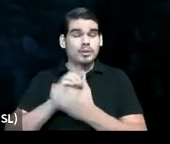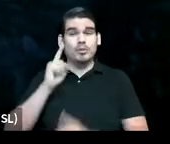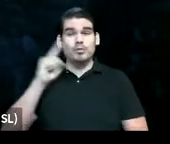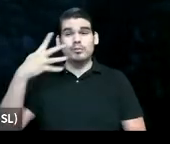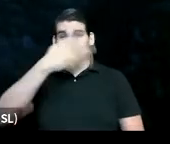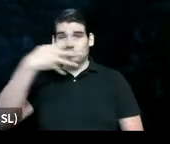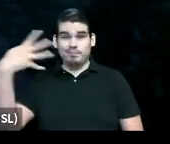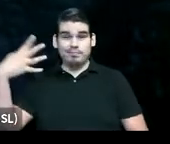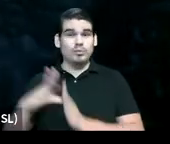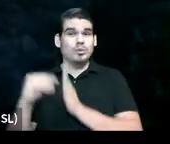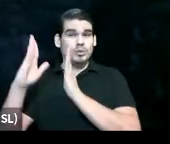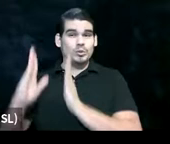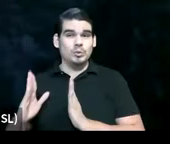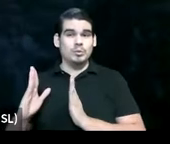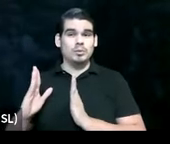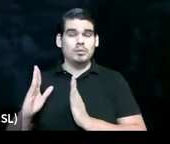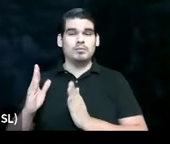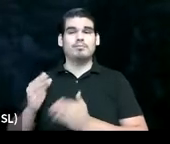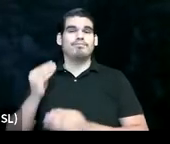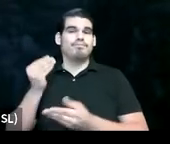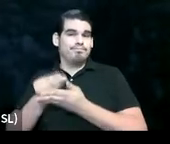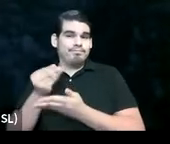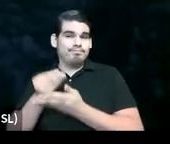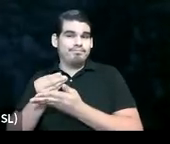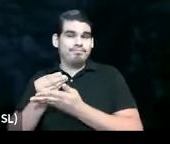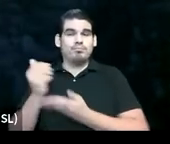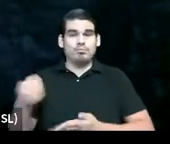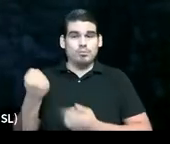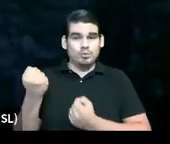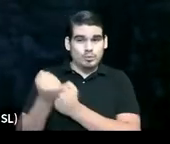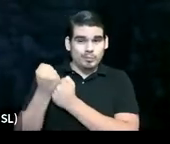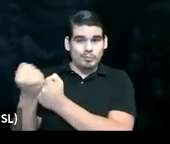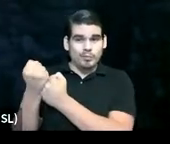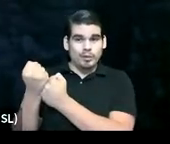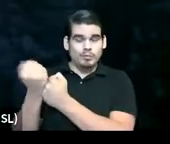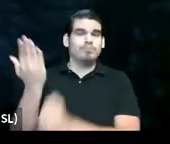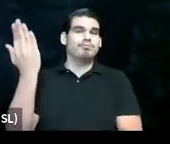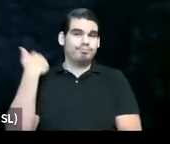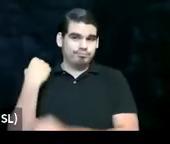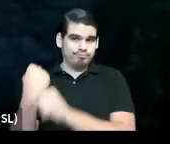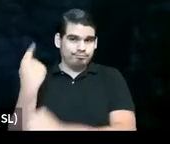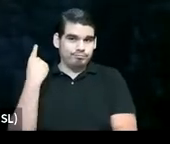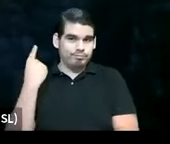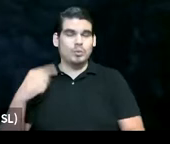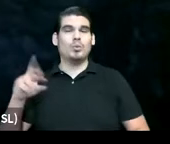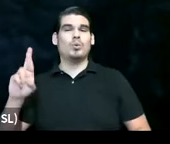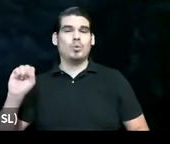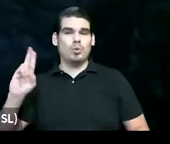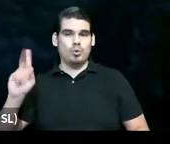disproportionately impacted student population. So I'm glad that those kinds of topics are, you know, being being brought up and being discussed.